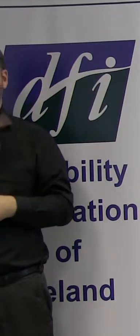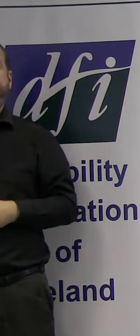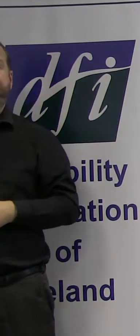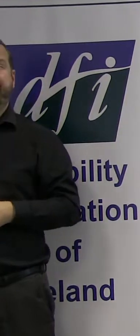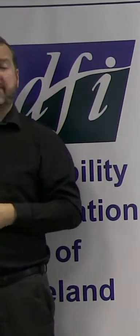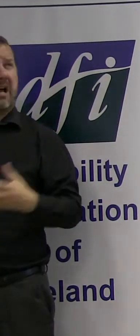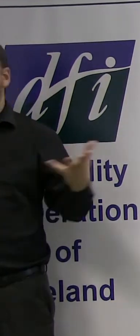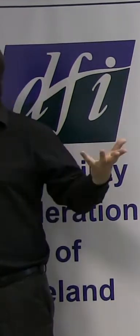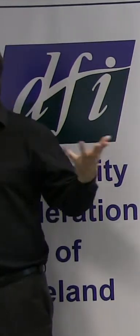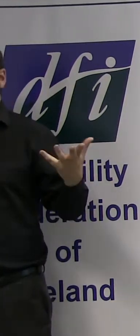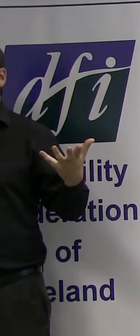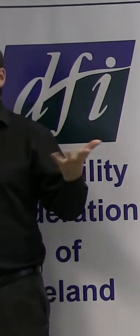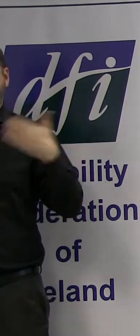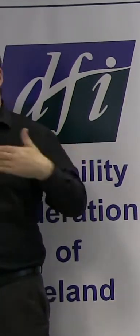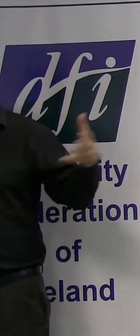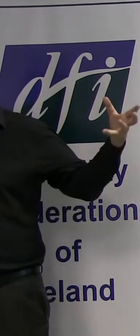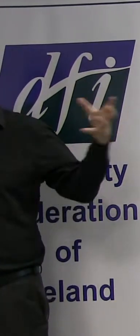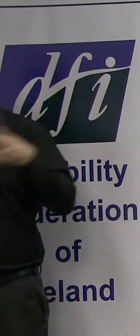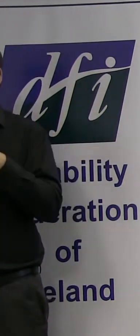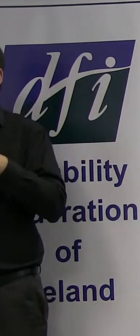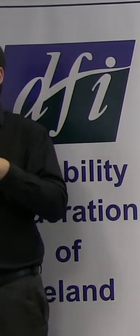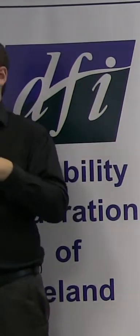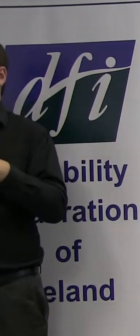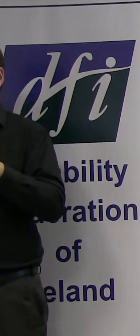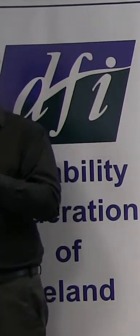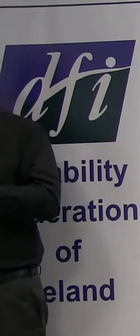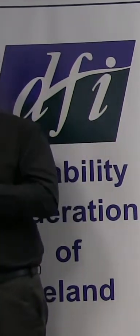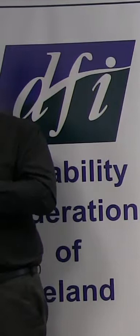and go weird on enter discount and they're able to show the court that's